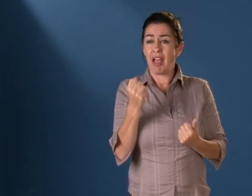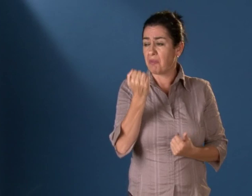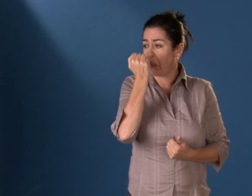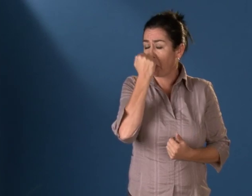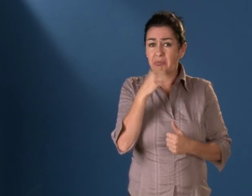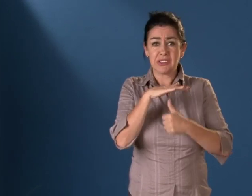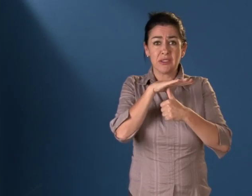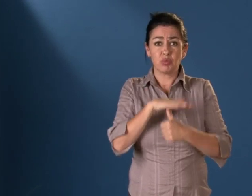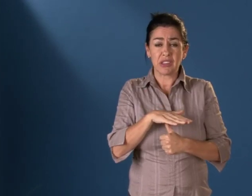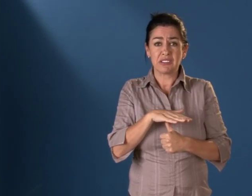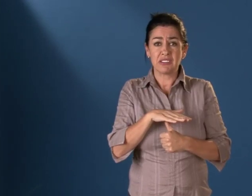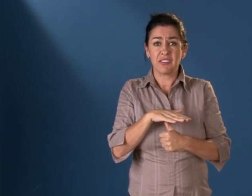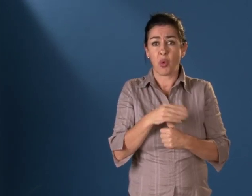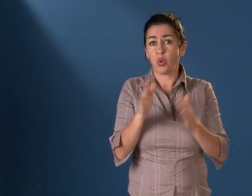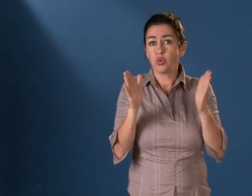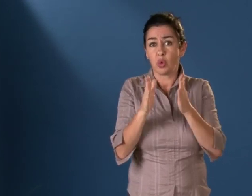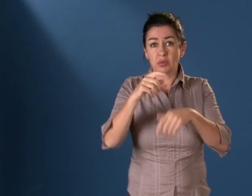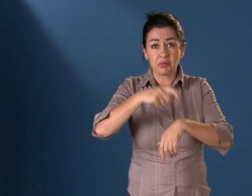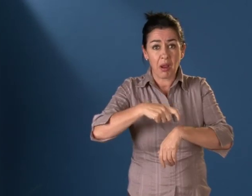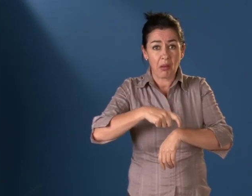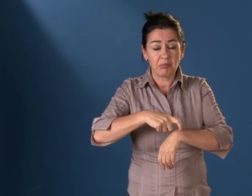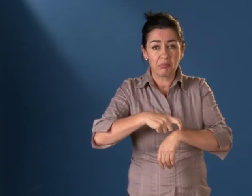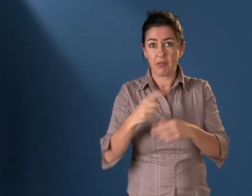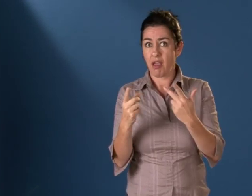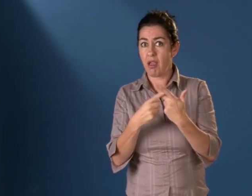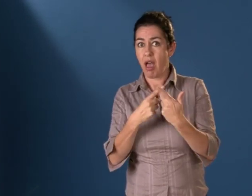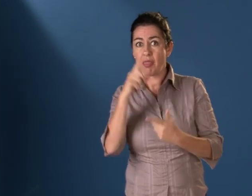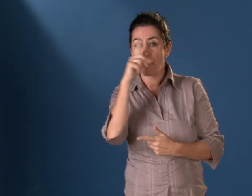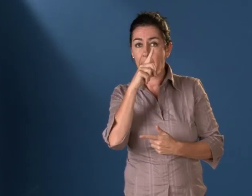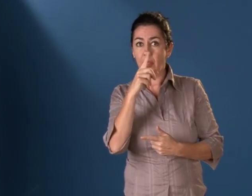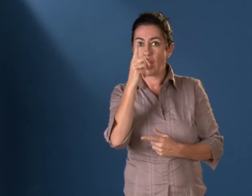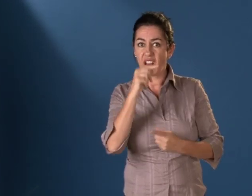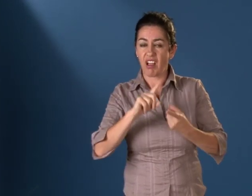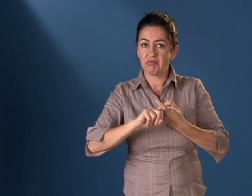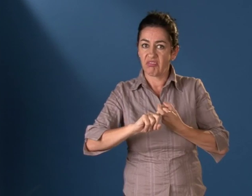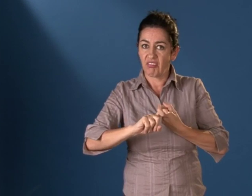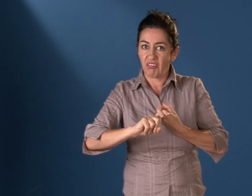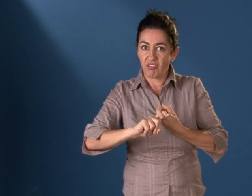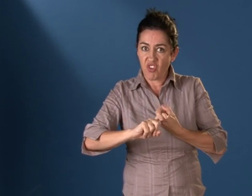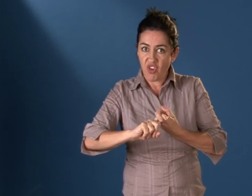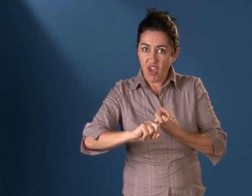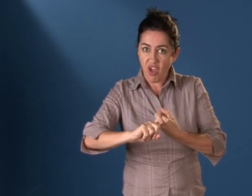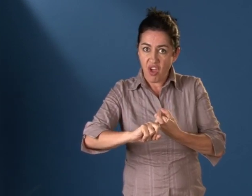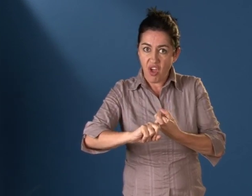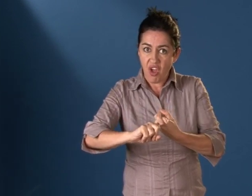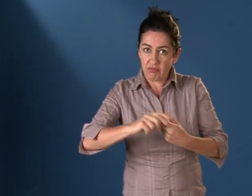mood. It's a serious illness. While everyone feels sad, irritable, moody or low from time